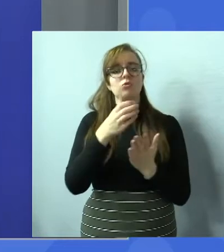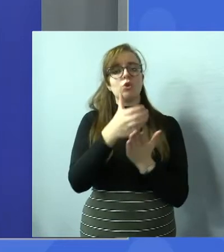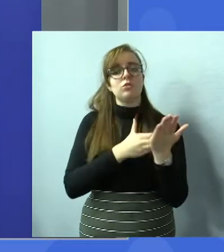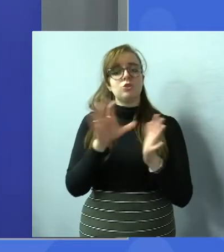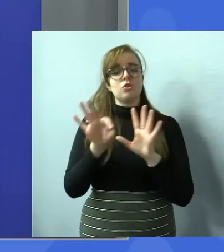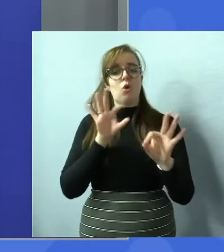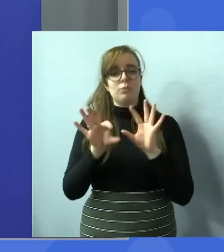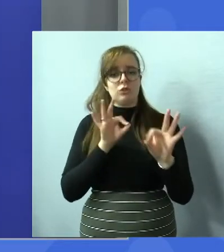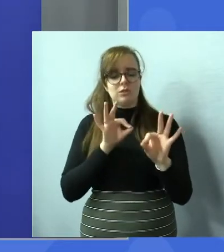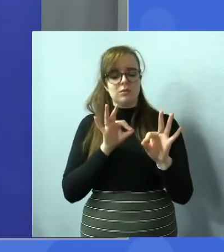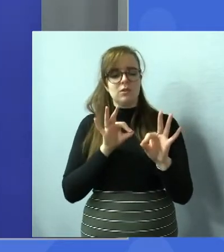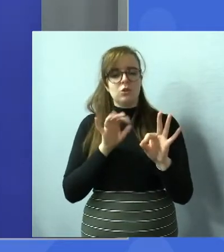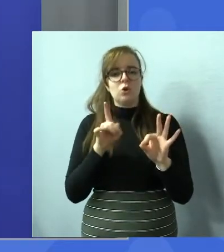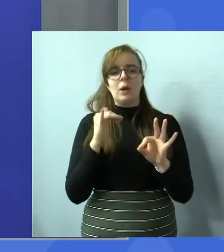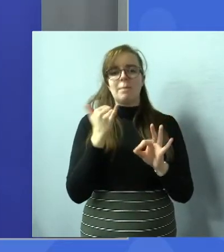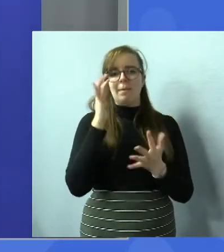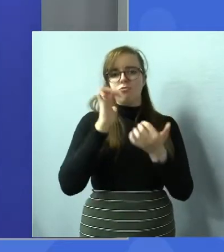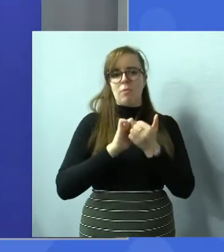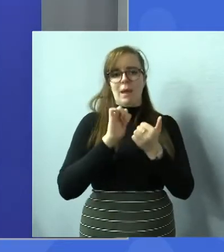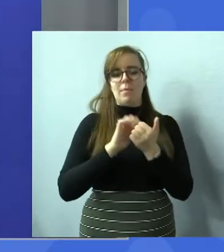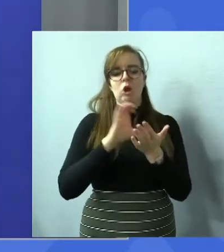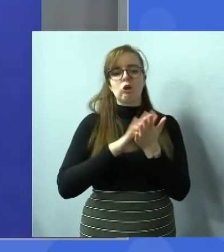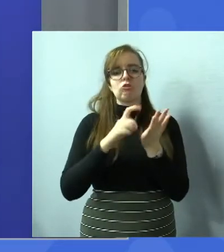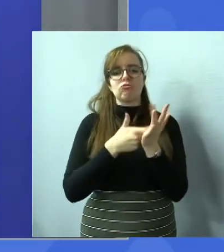you're right remember the Chrismukkah and Dale last night who was at dinner